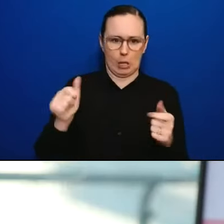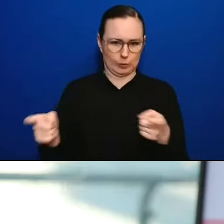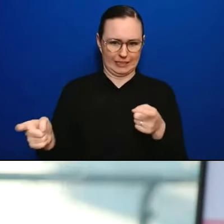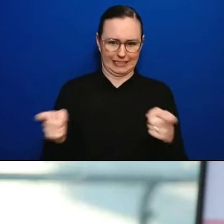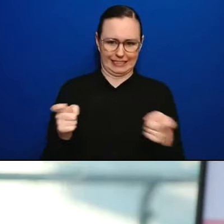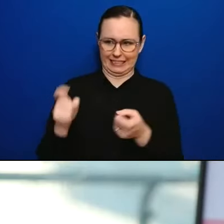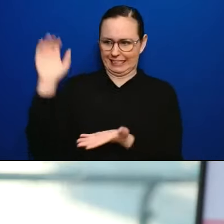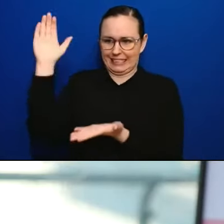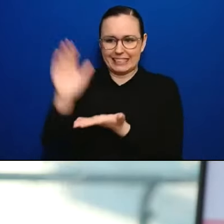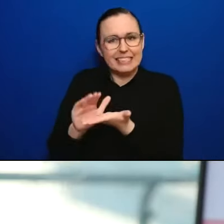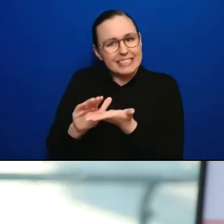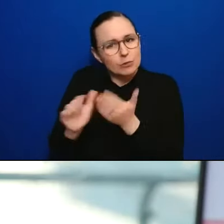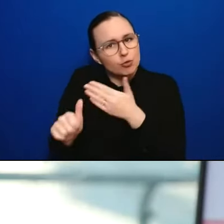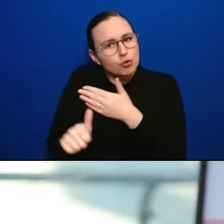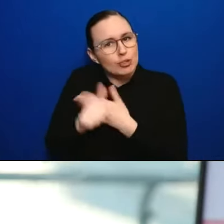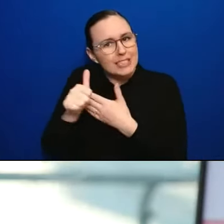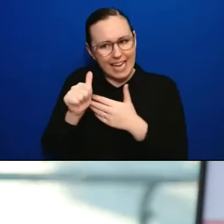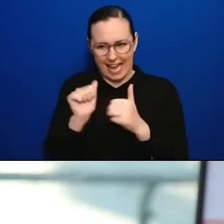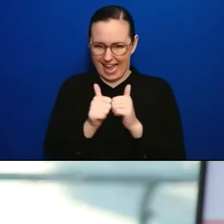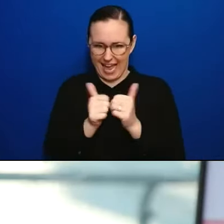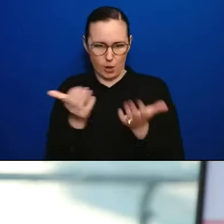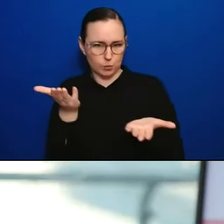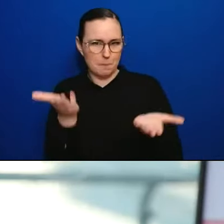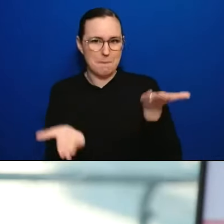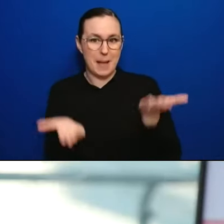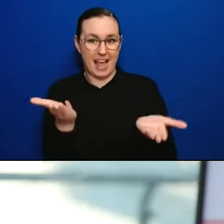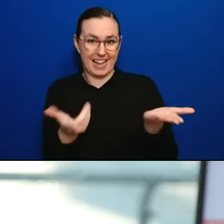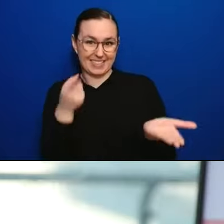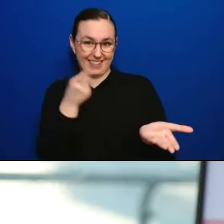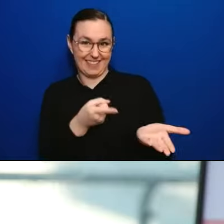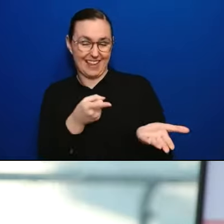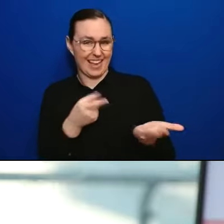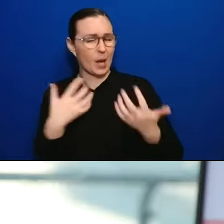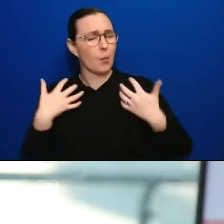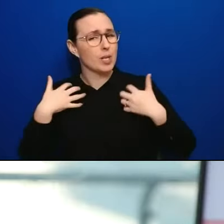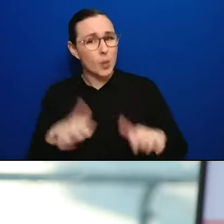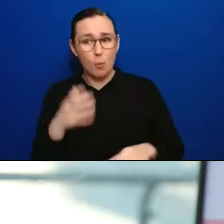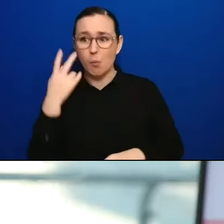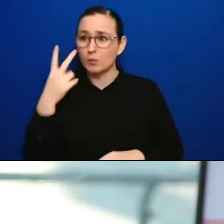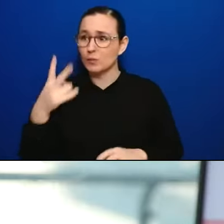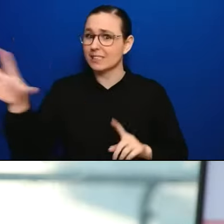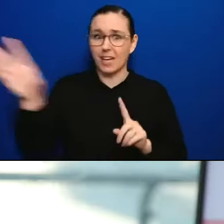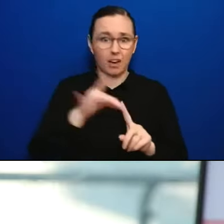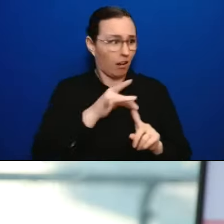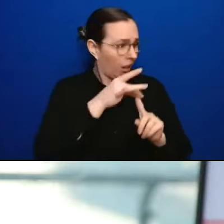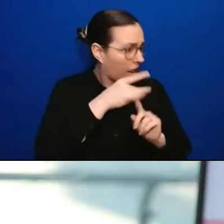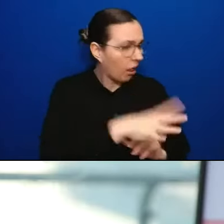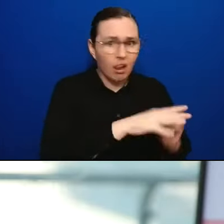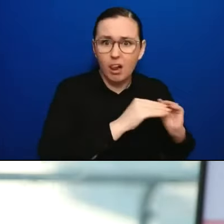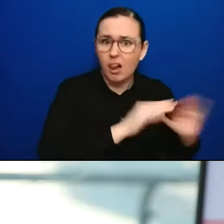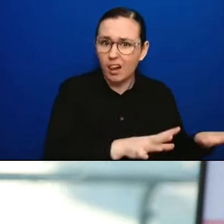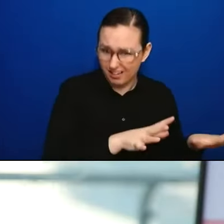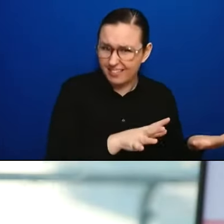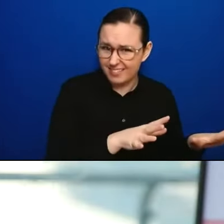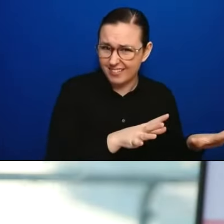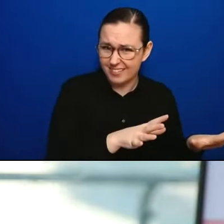to find that balance of minimizing the risk to residents in long-term care.